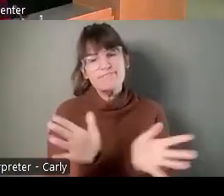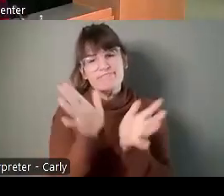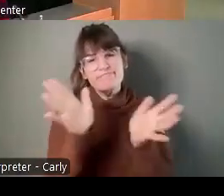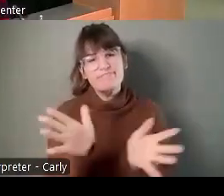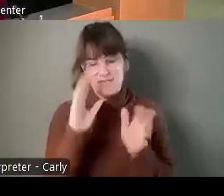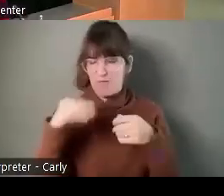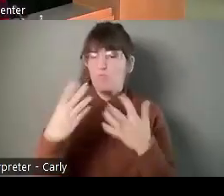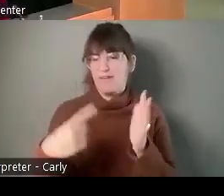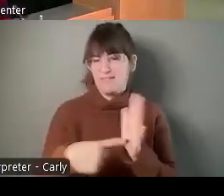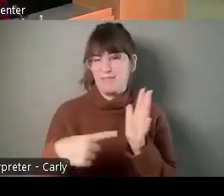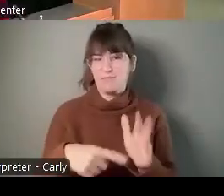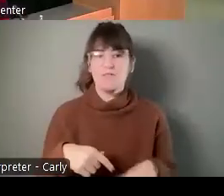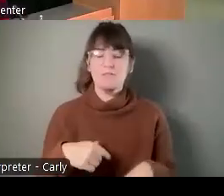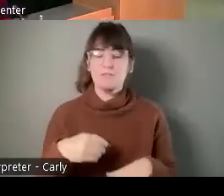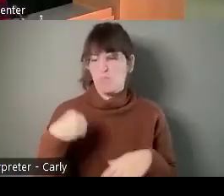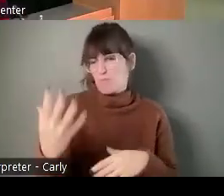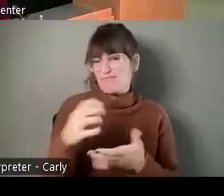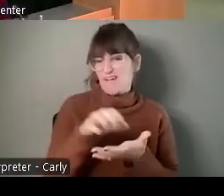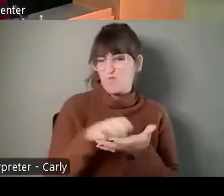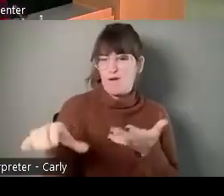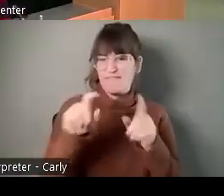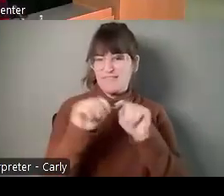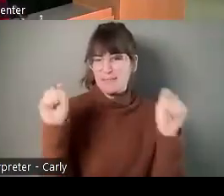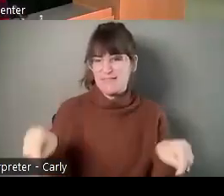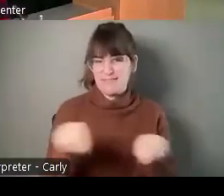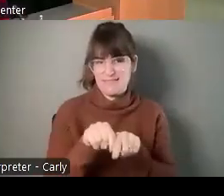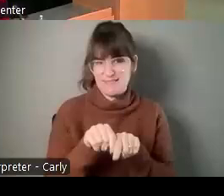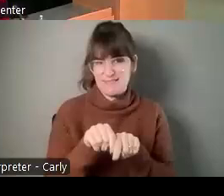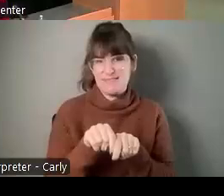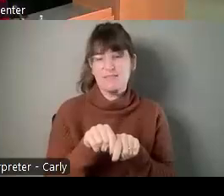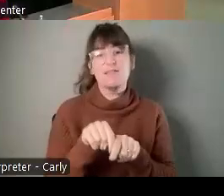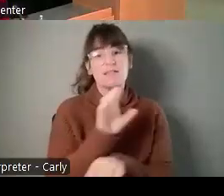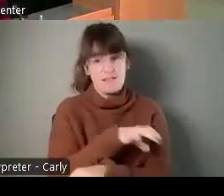but we offer a rough template to our clinicians and they are written by the clinician that the